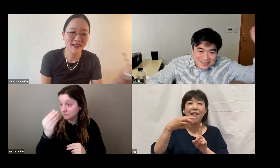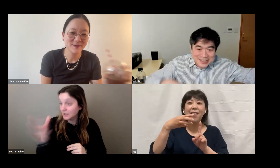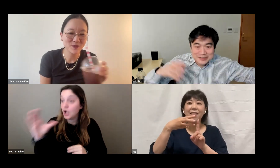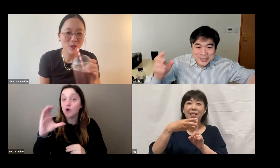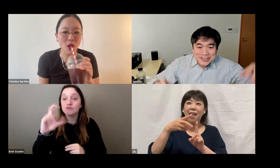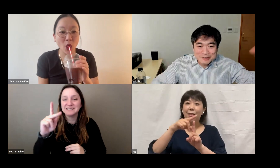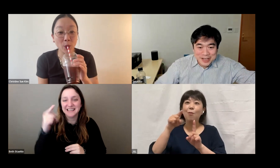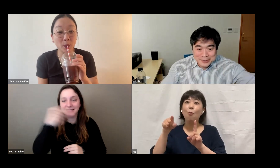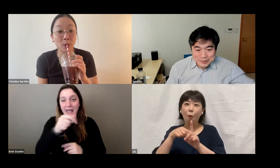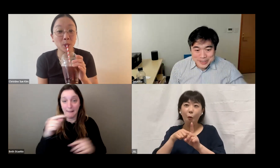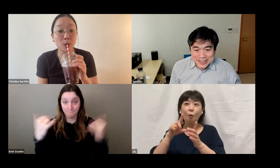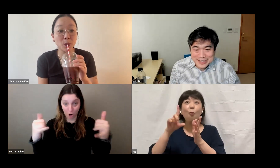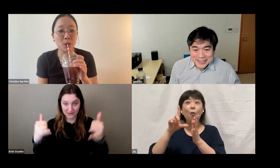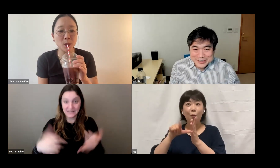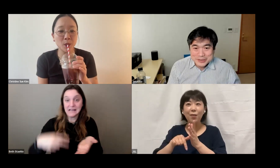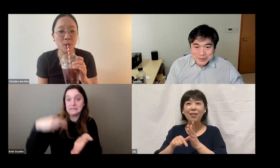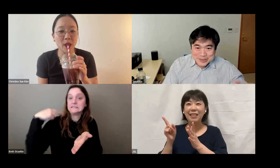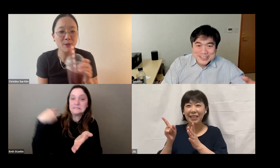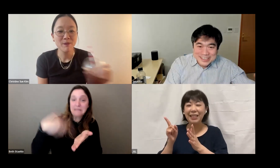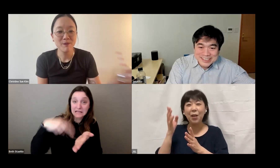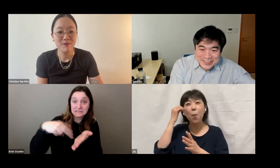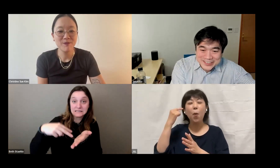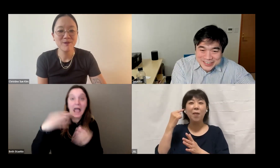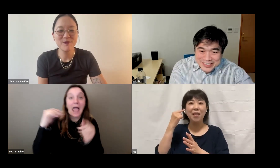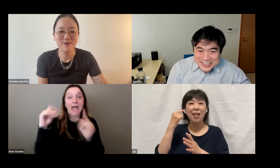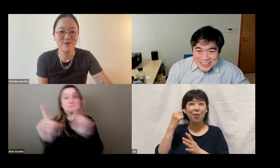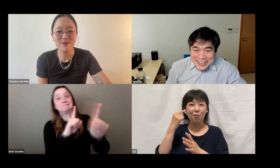dancing and running around with an interpreter chasing after her.